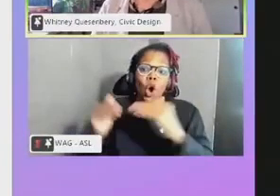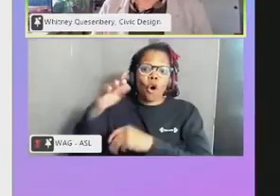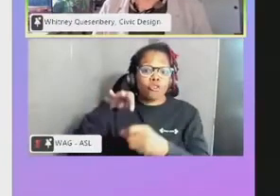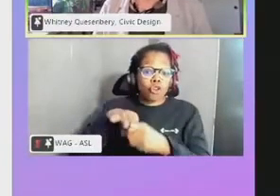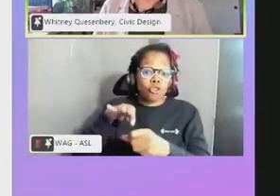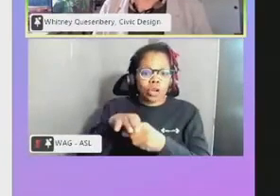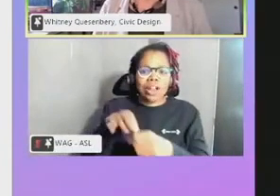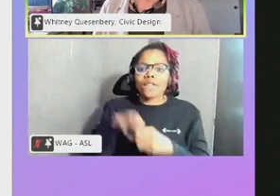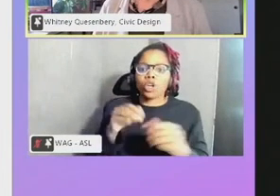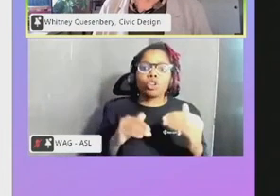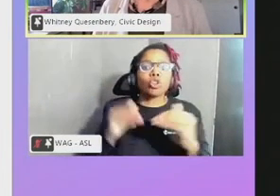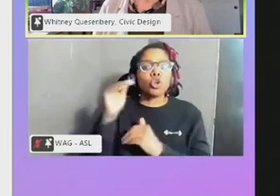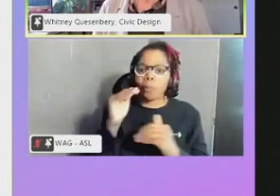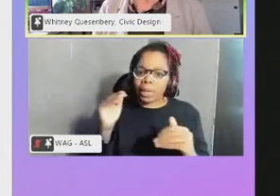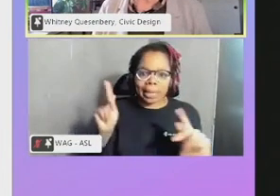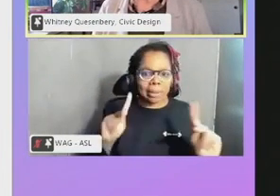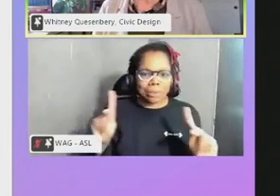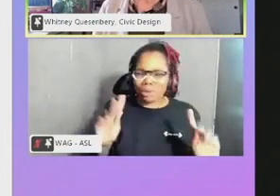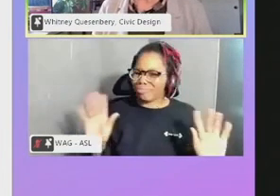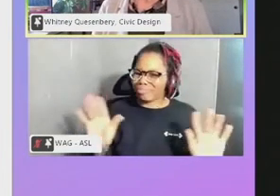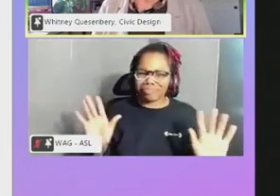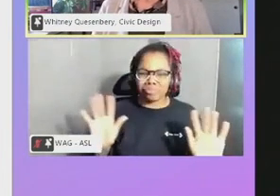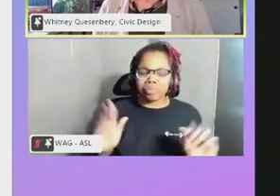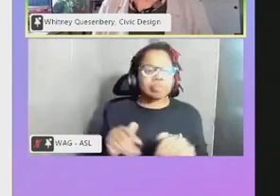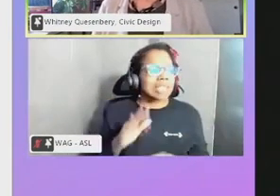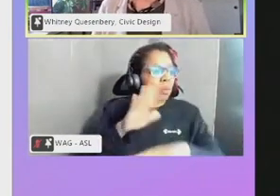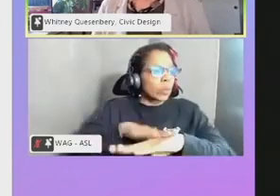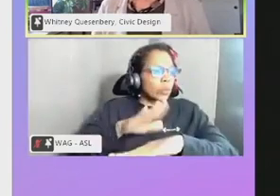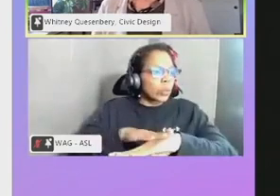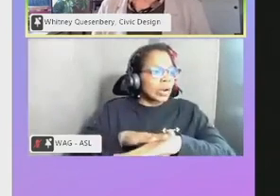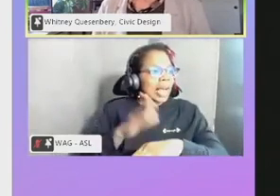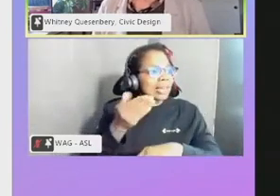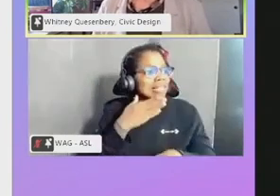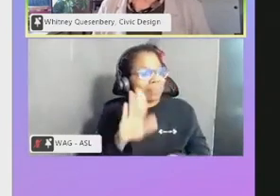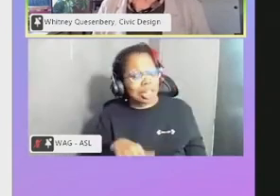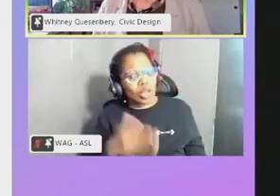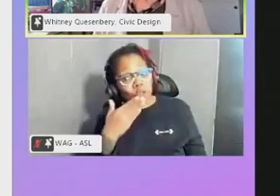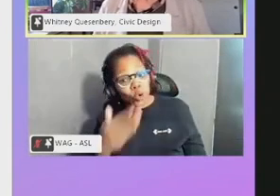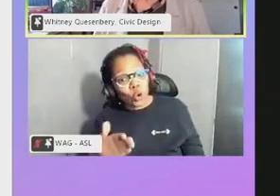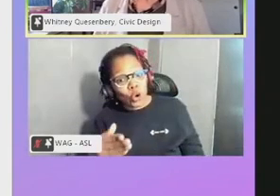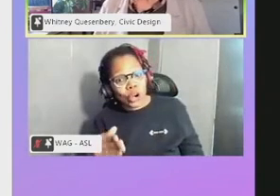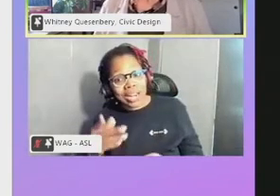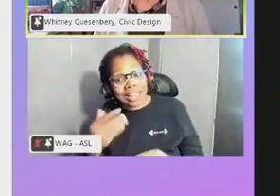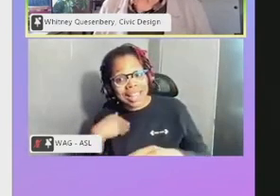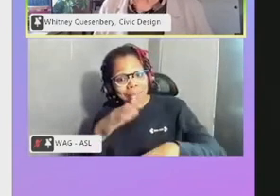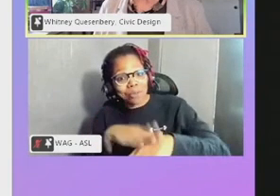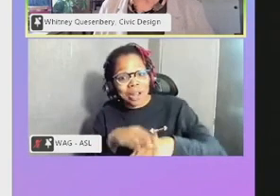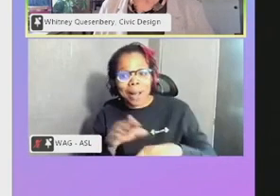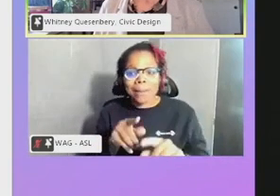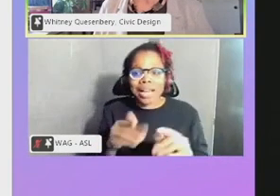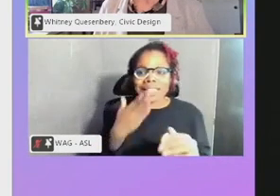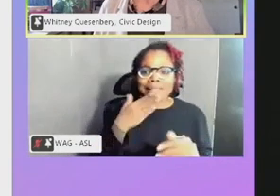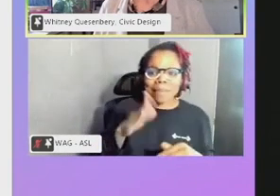screen, going contest by contest. The voting systems can prevent what are called overvotes -- that is when someone votes for too many